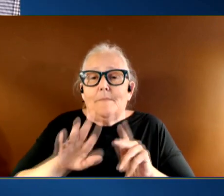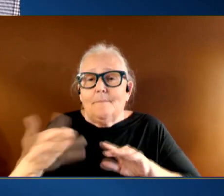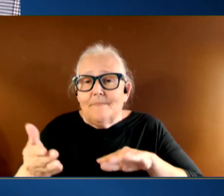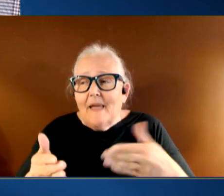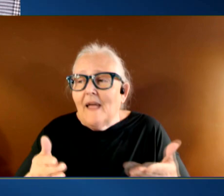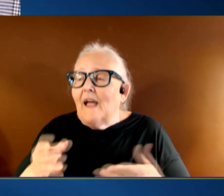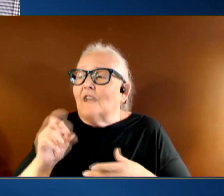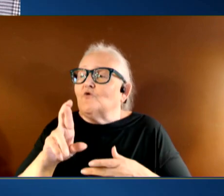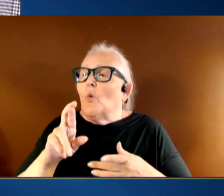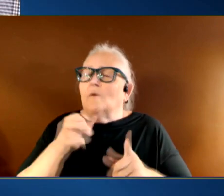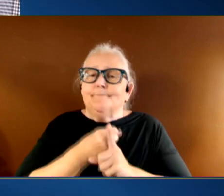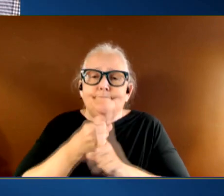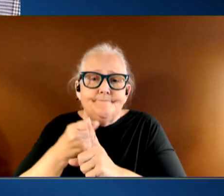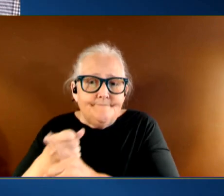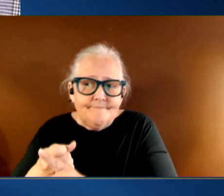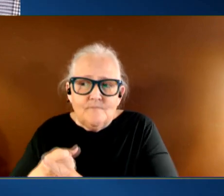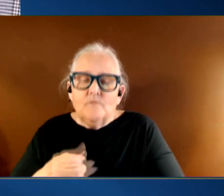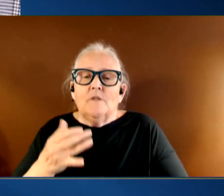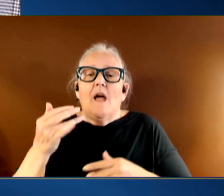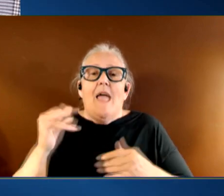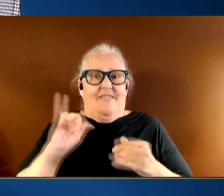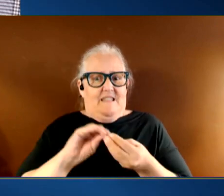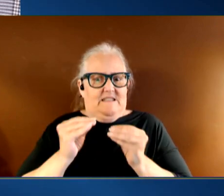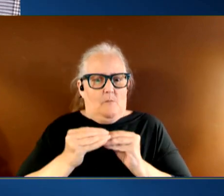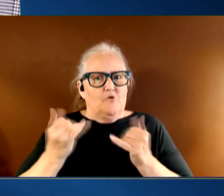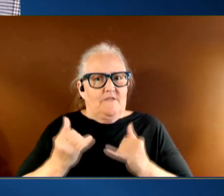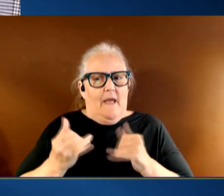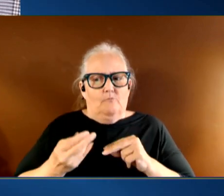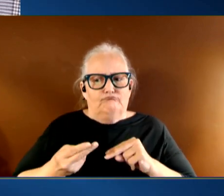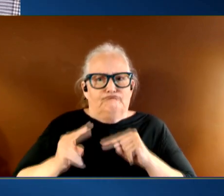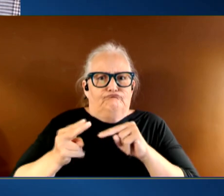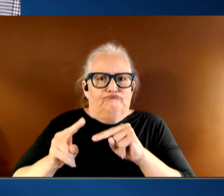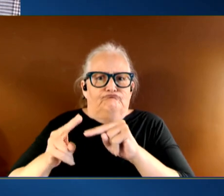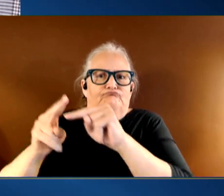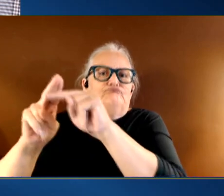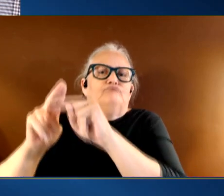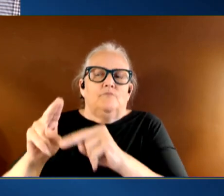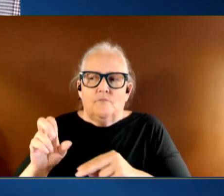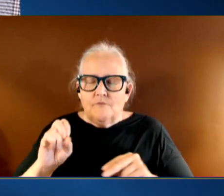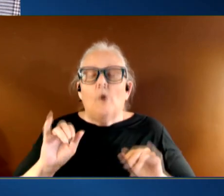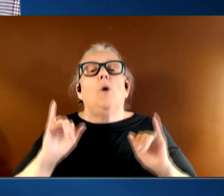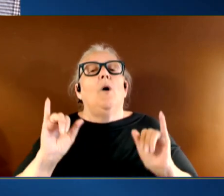population has steadily grown over time, and we now are able to see all of those adults who are